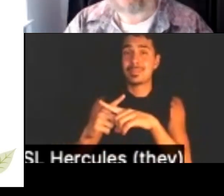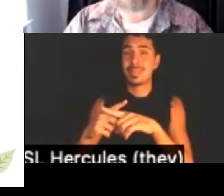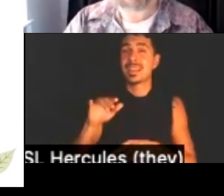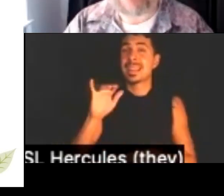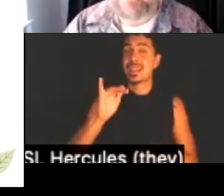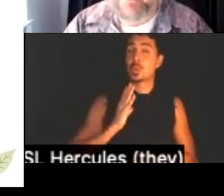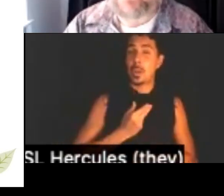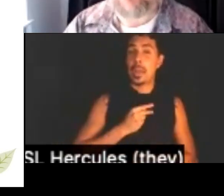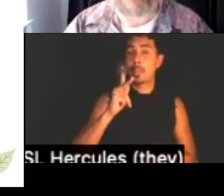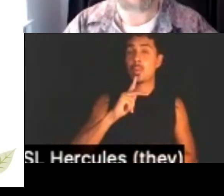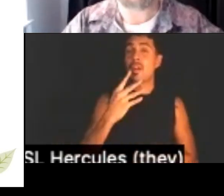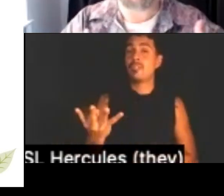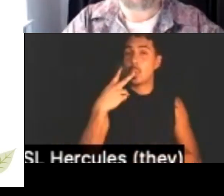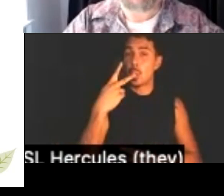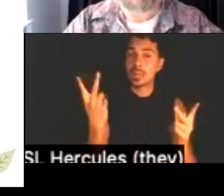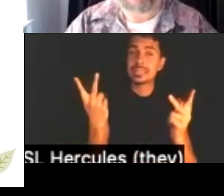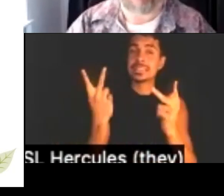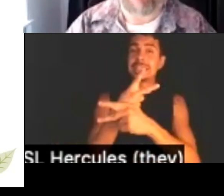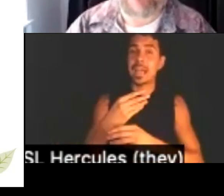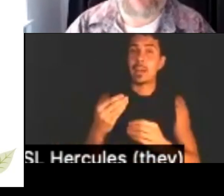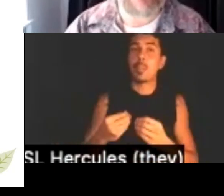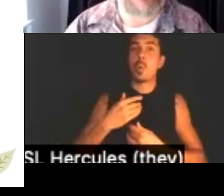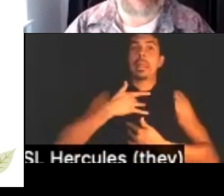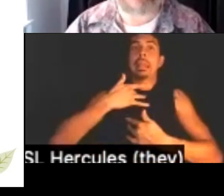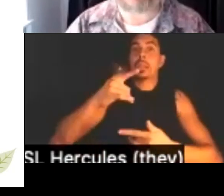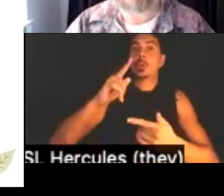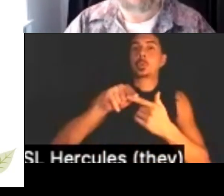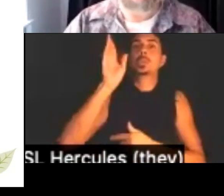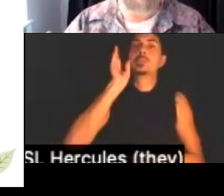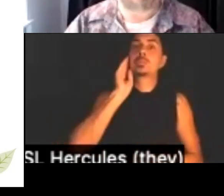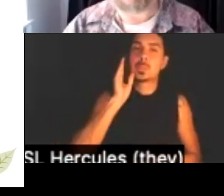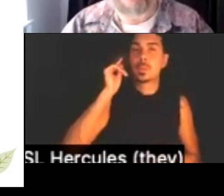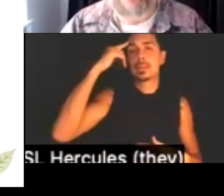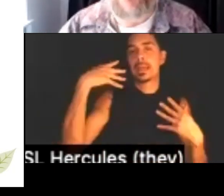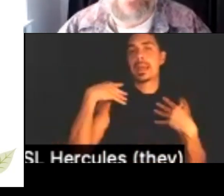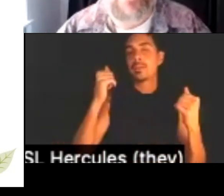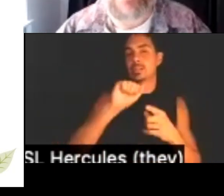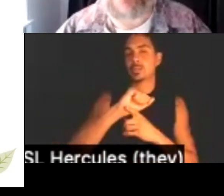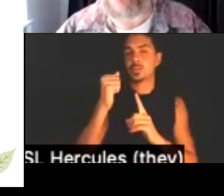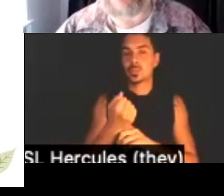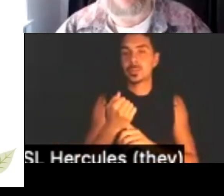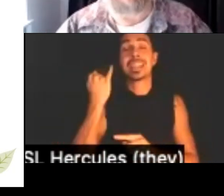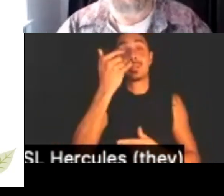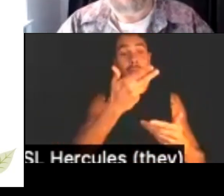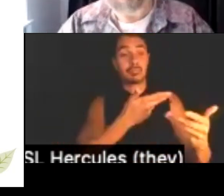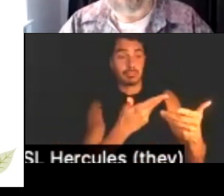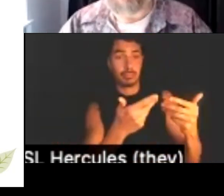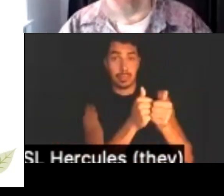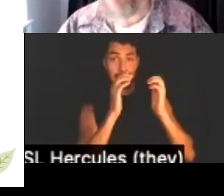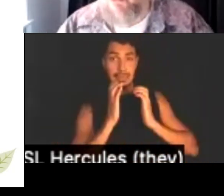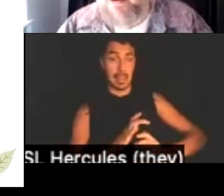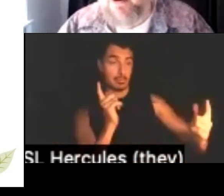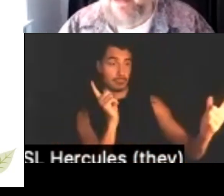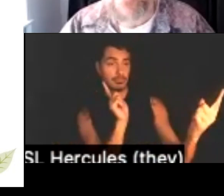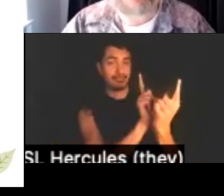So that's substantial, right? So if we're working with clients, they're likely gonna be coming in maybe more depressed